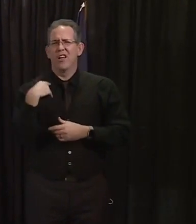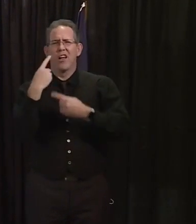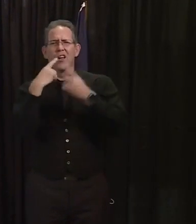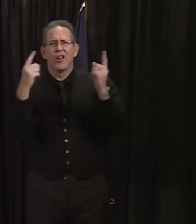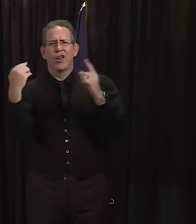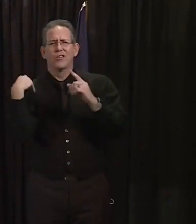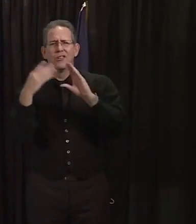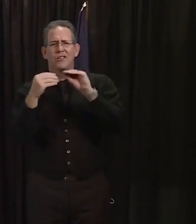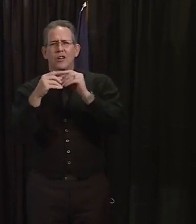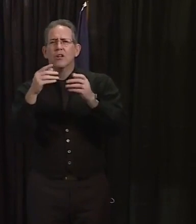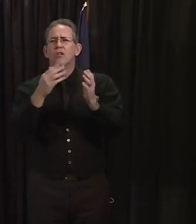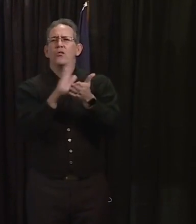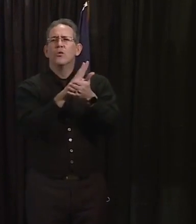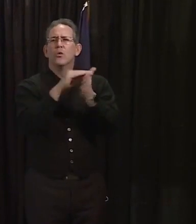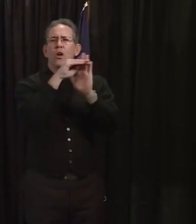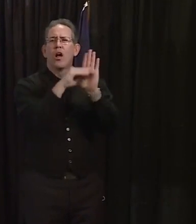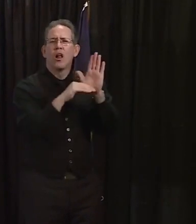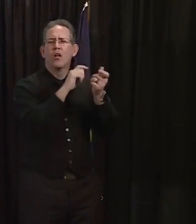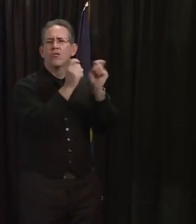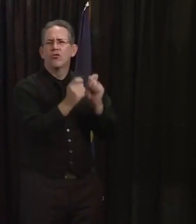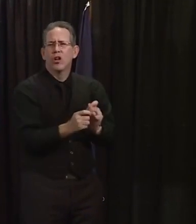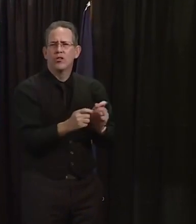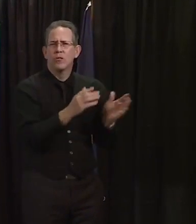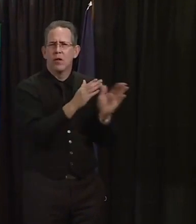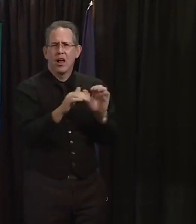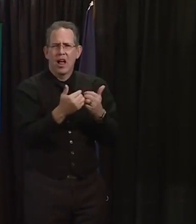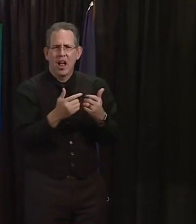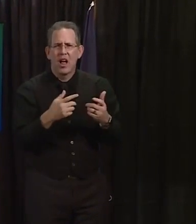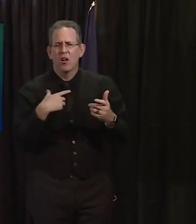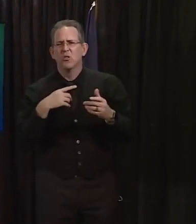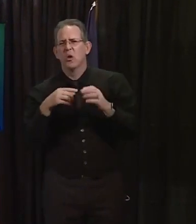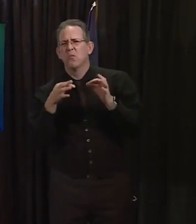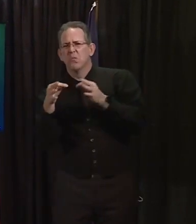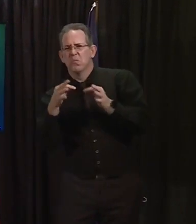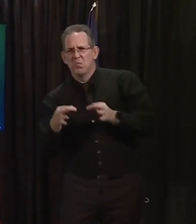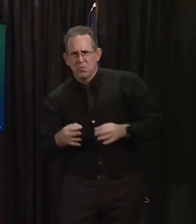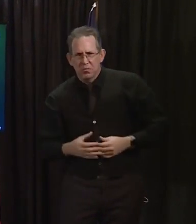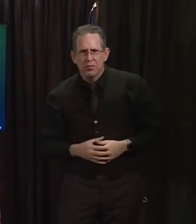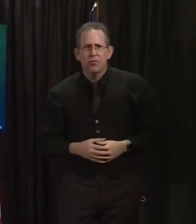for schools mainly changes to both contact tracing and testing. I thought